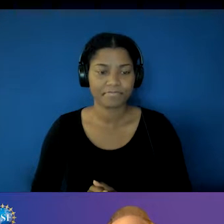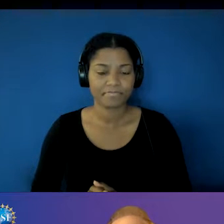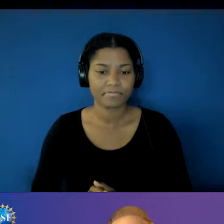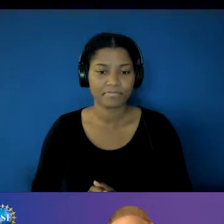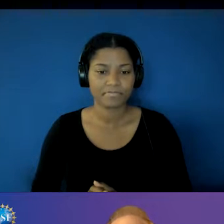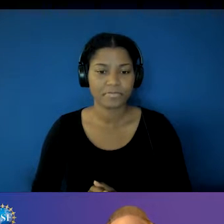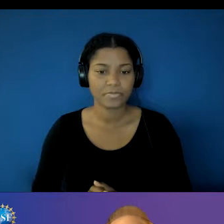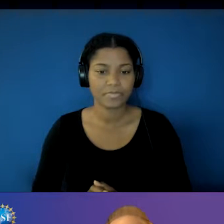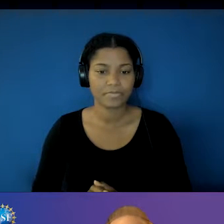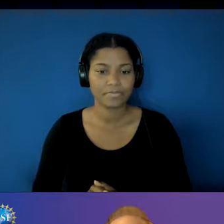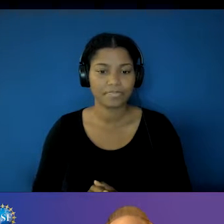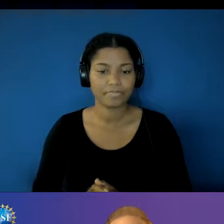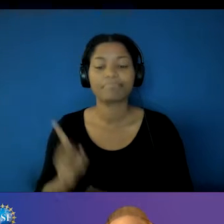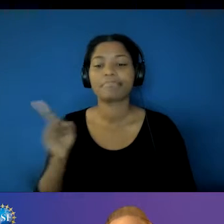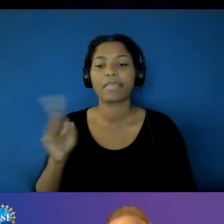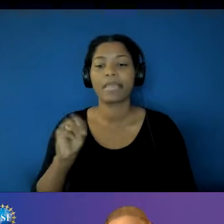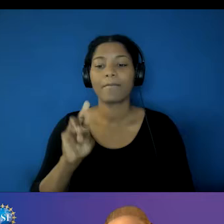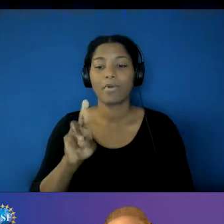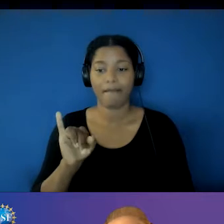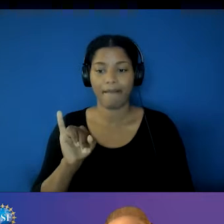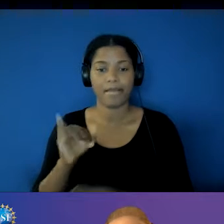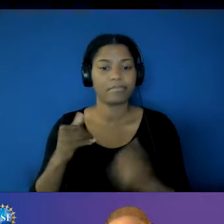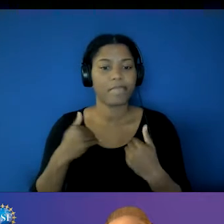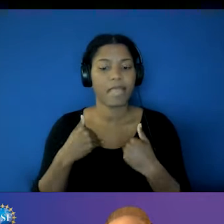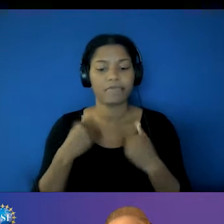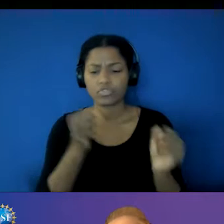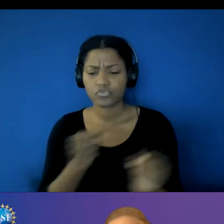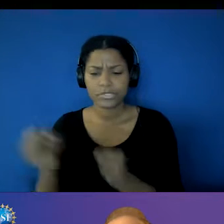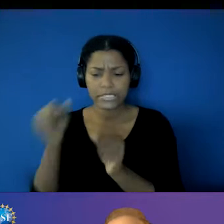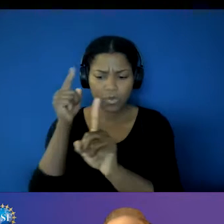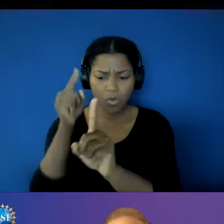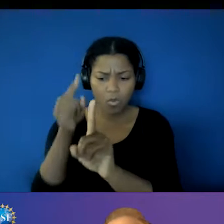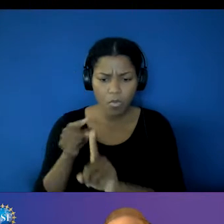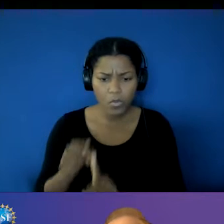So, MRI has some strategic goals and they're listed here,